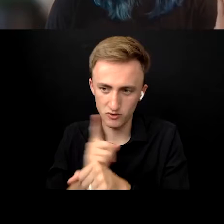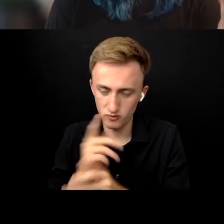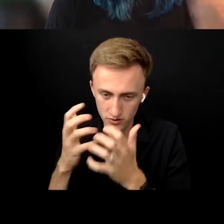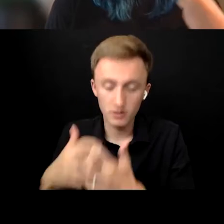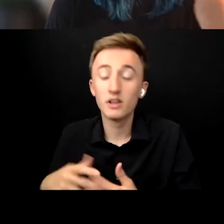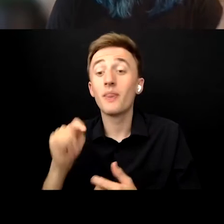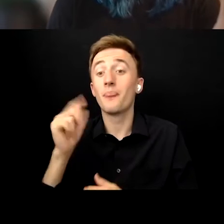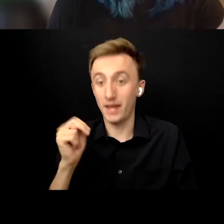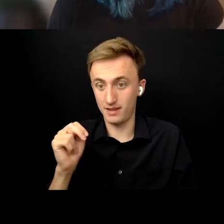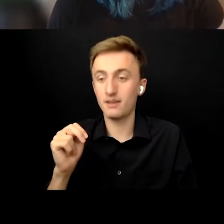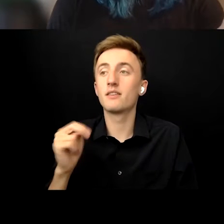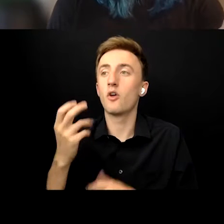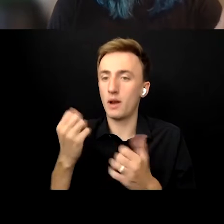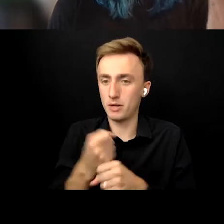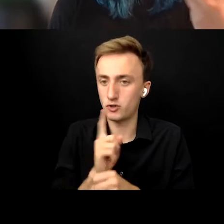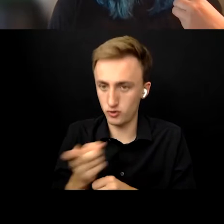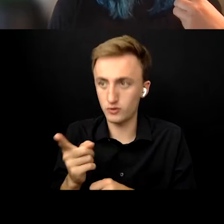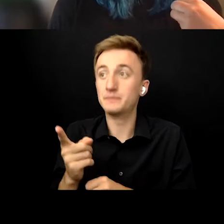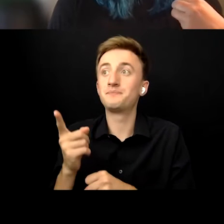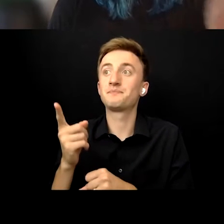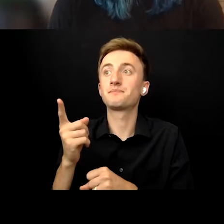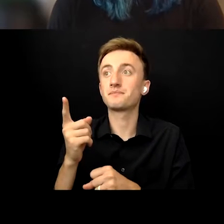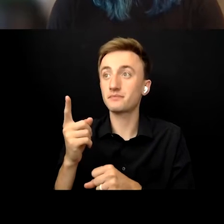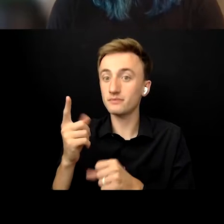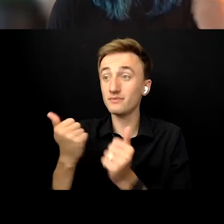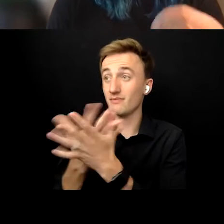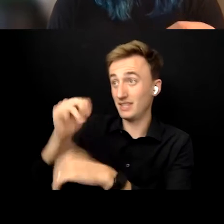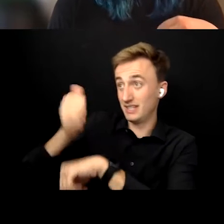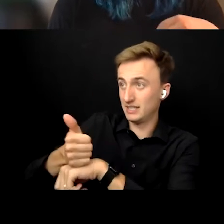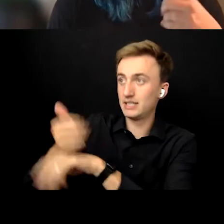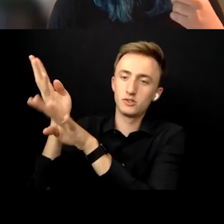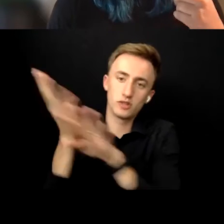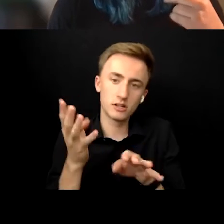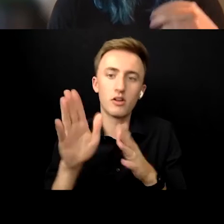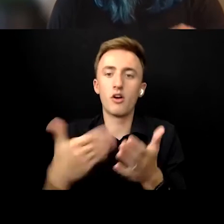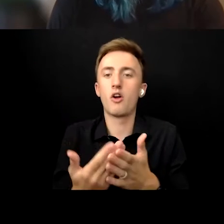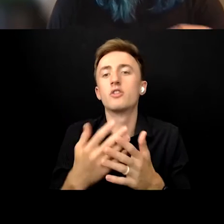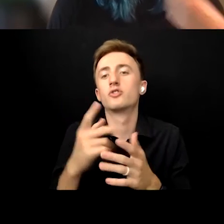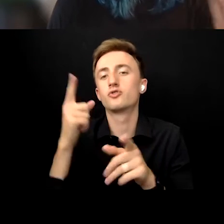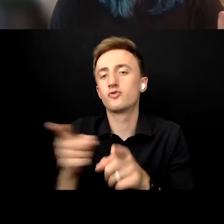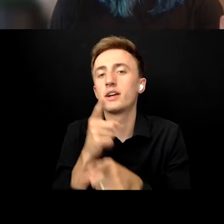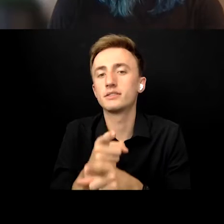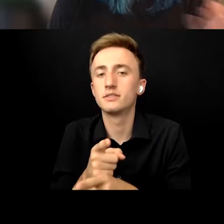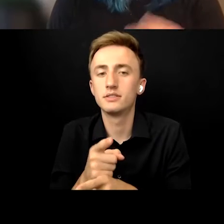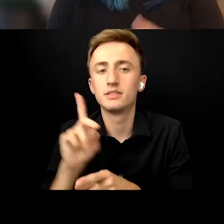sure it is pulling in the correct antics affected accessible behavior for that. Aria-labelledby